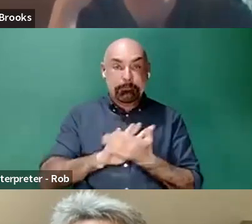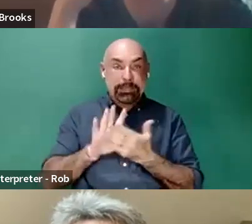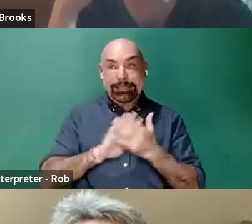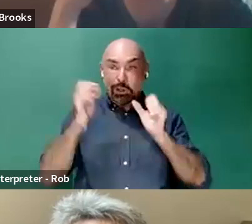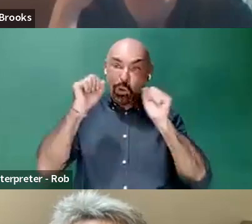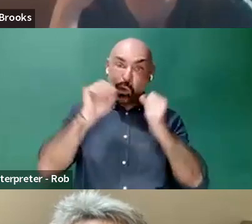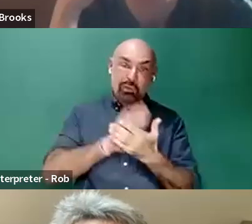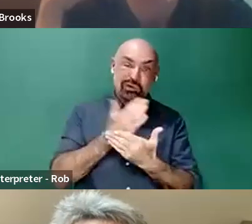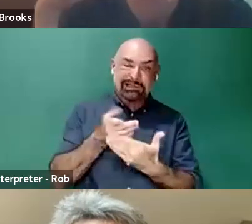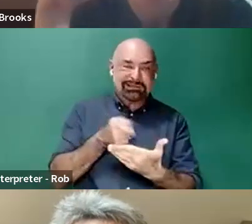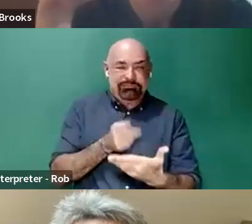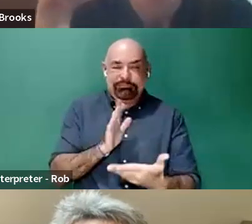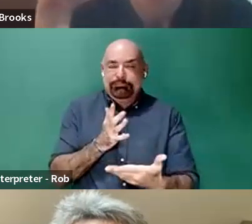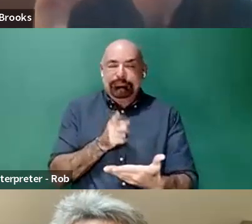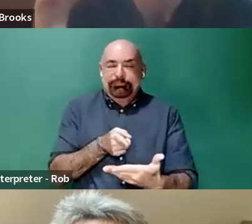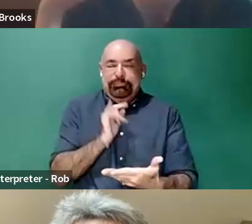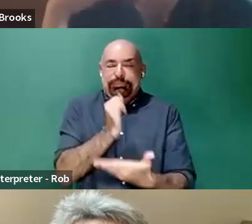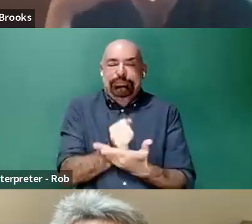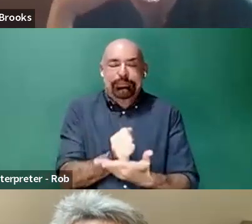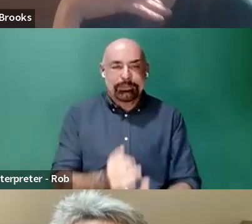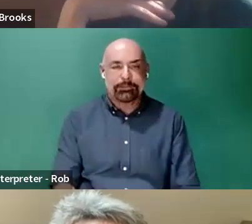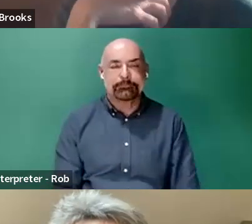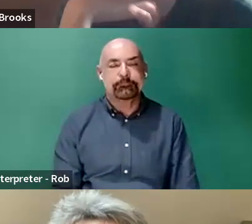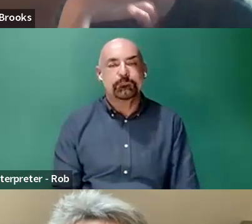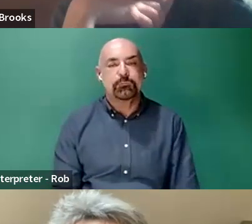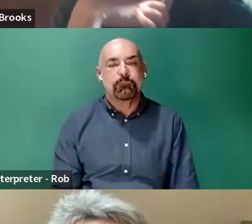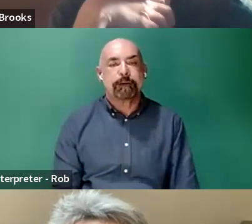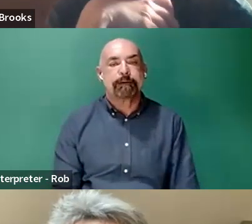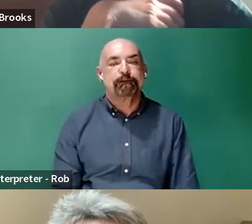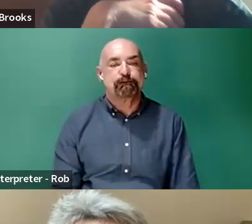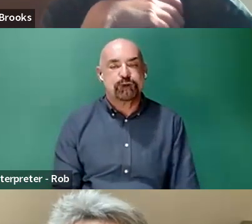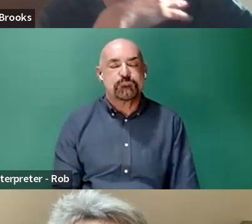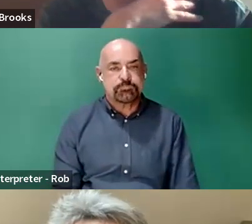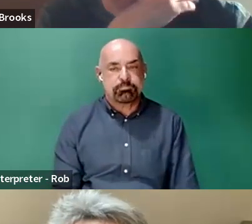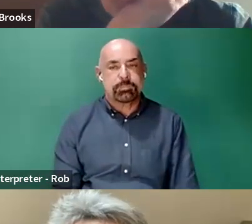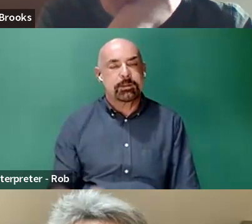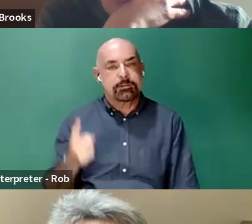Because I'm sure there will be misinterpretations. I would just add as well that some of the links to NDCS,